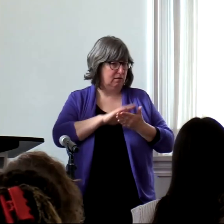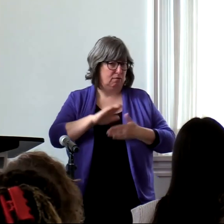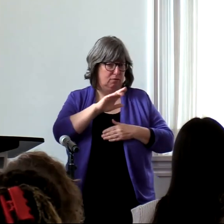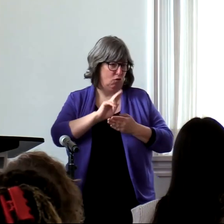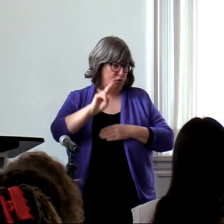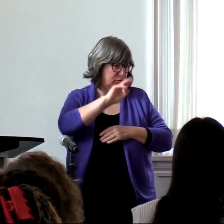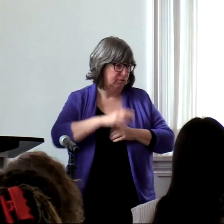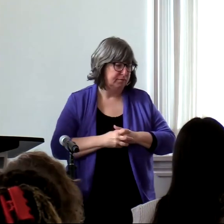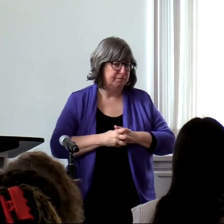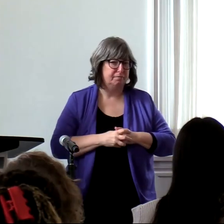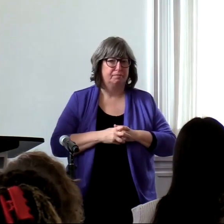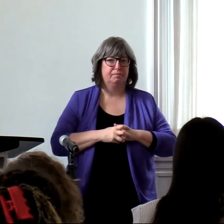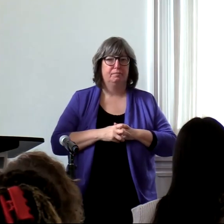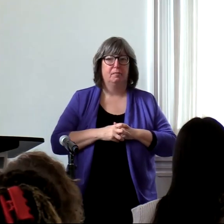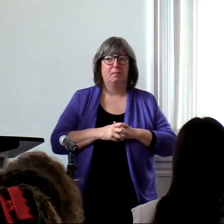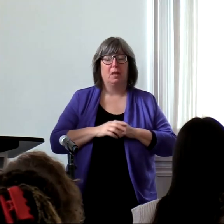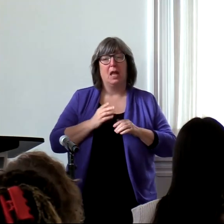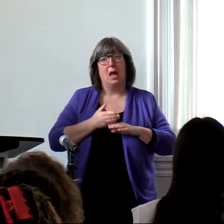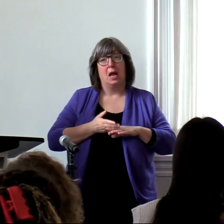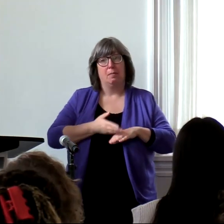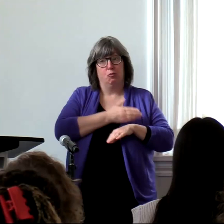and that it has improved since he attended.